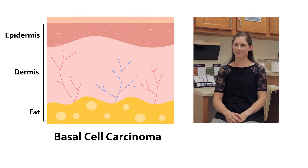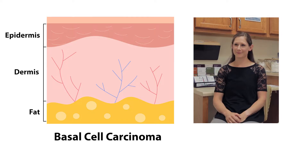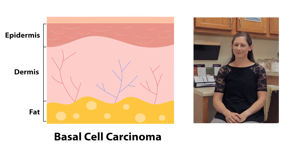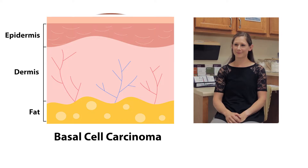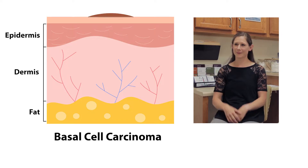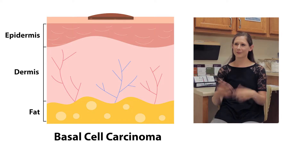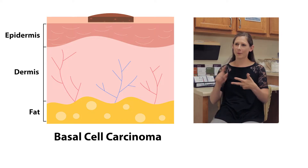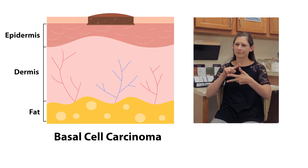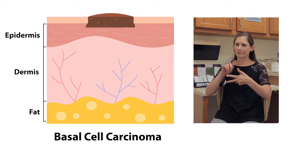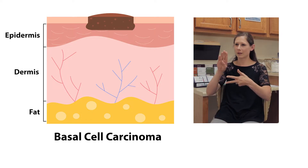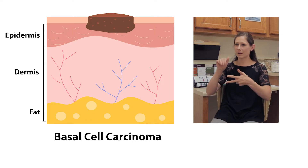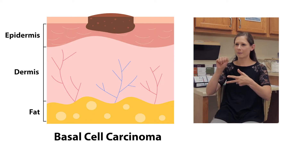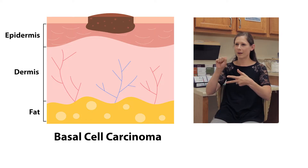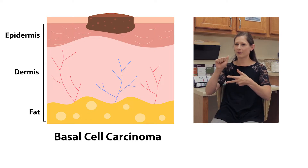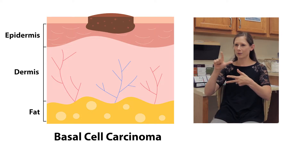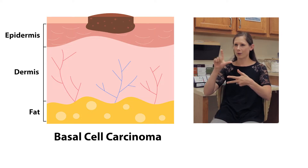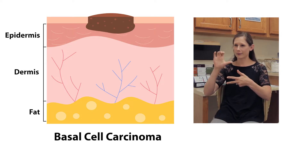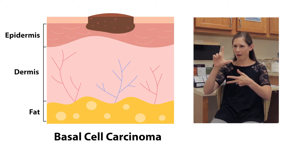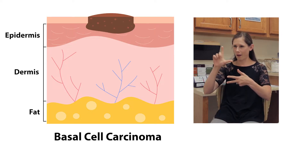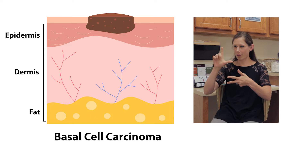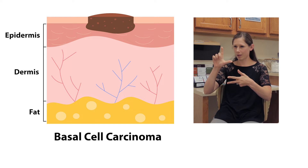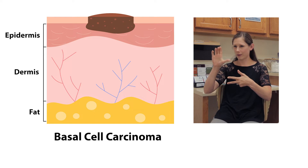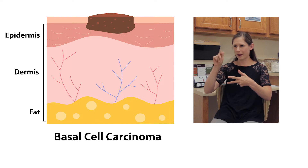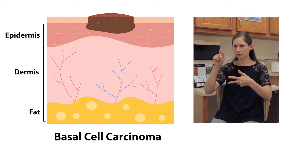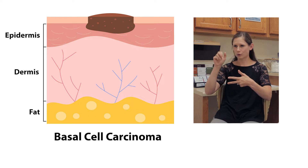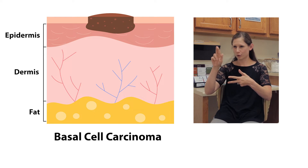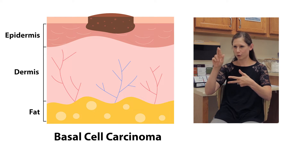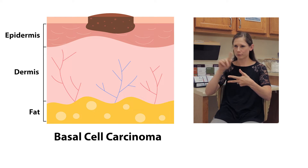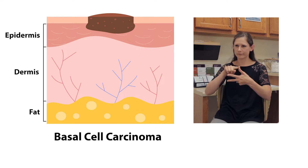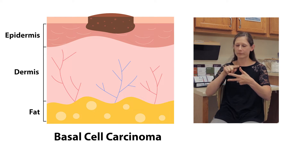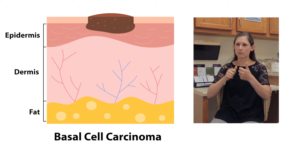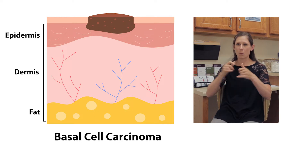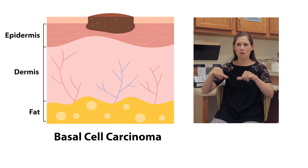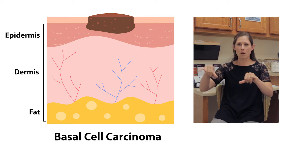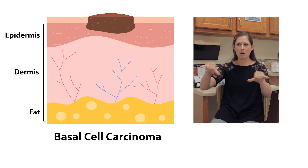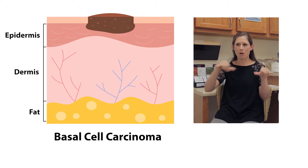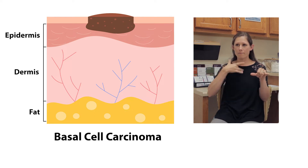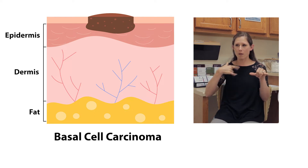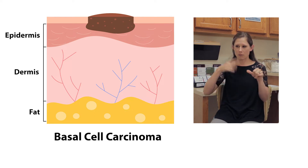So Basal Cell Carcinoma is the most common cancer we see.